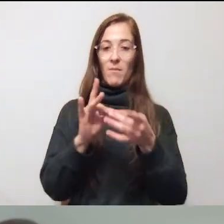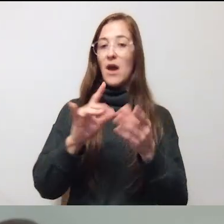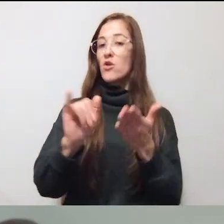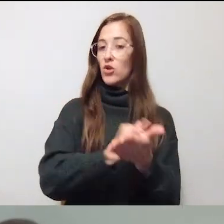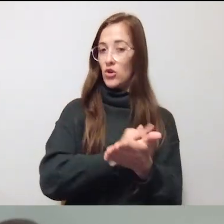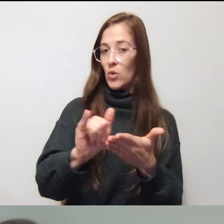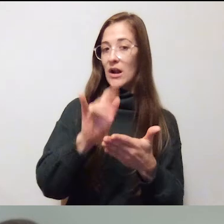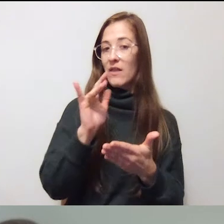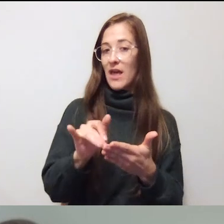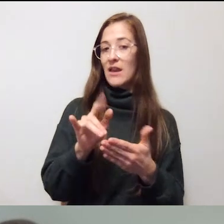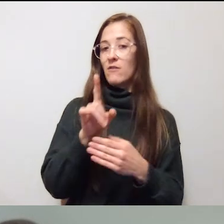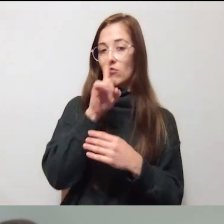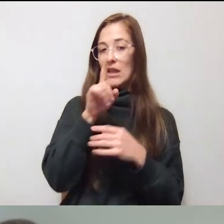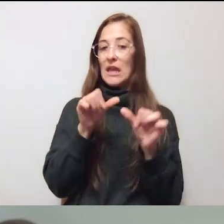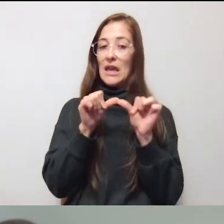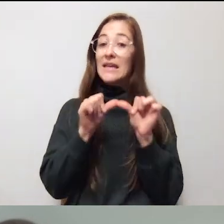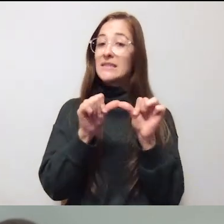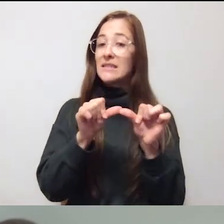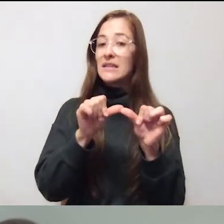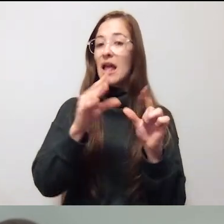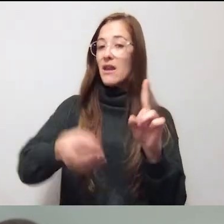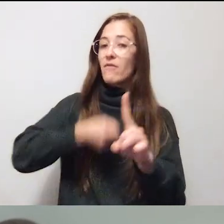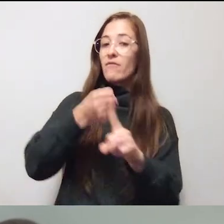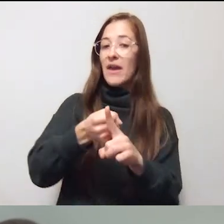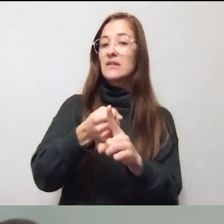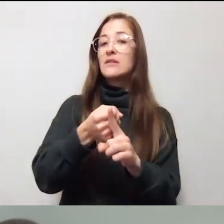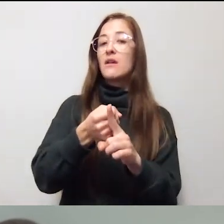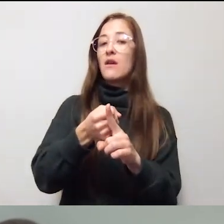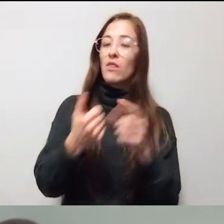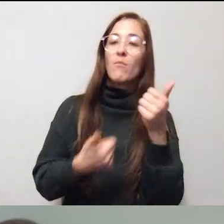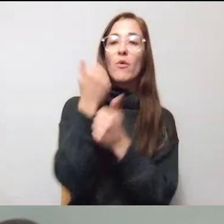that is consistent and affects the most people every year